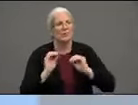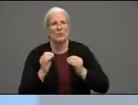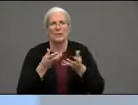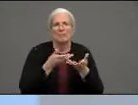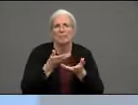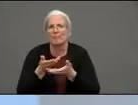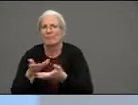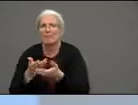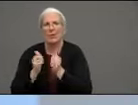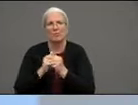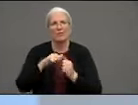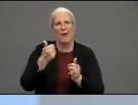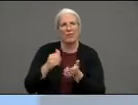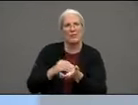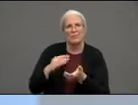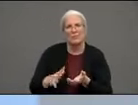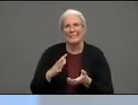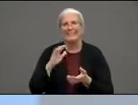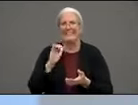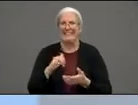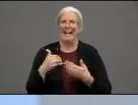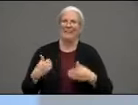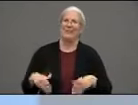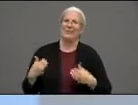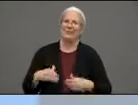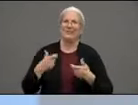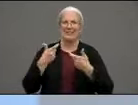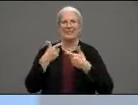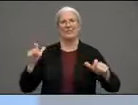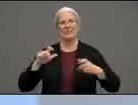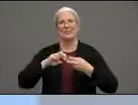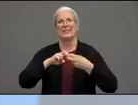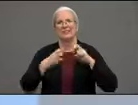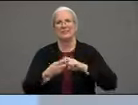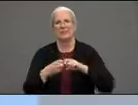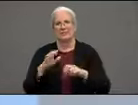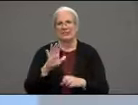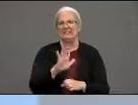that is a massive situation in in east san jose and downtown san jose where our